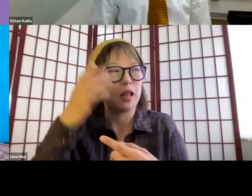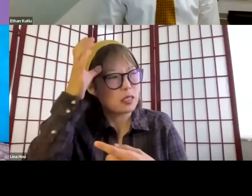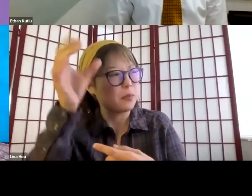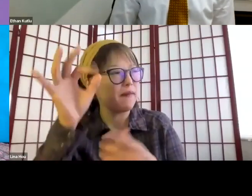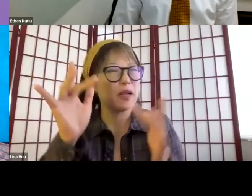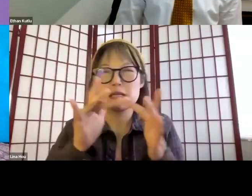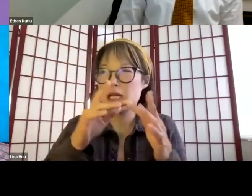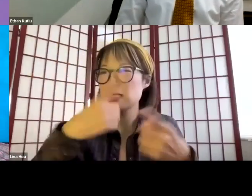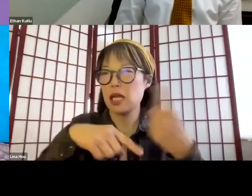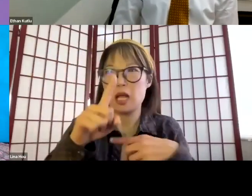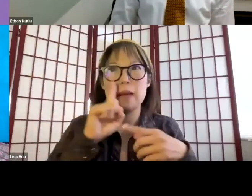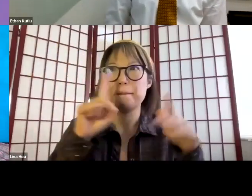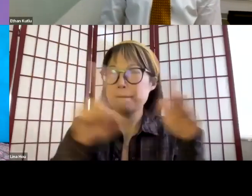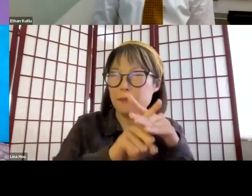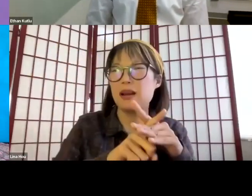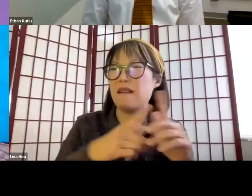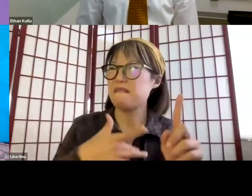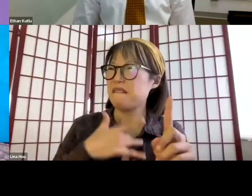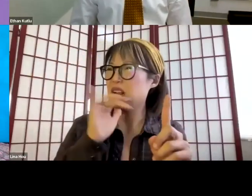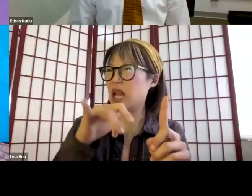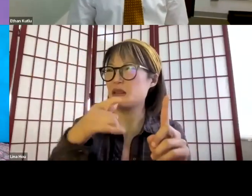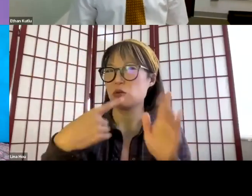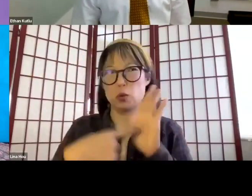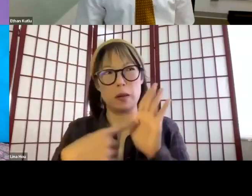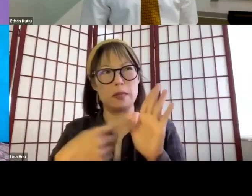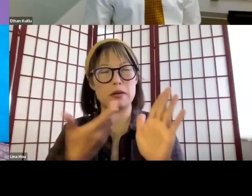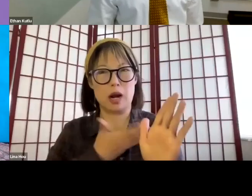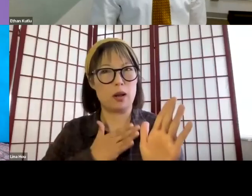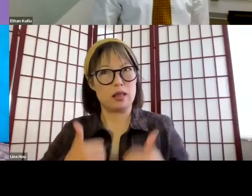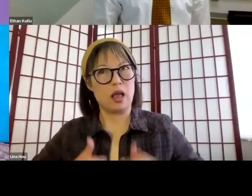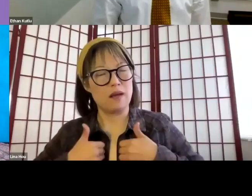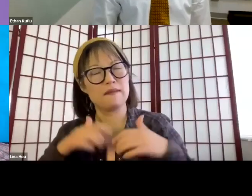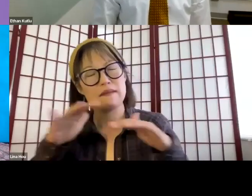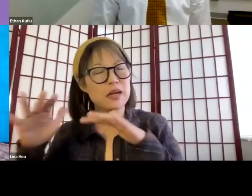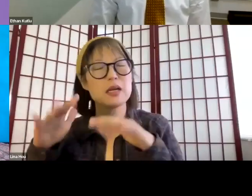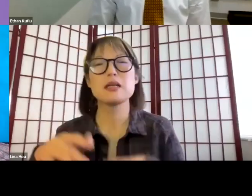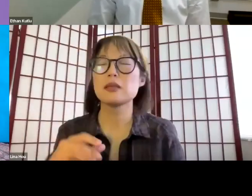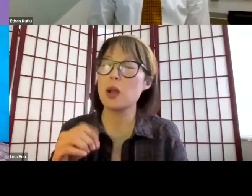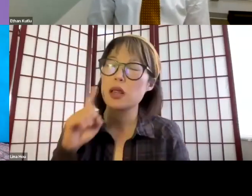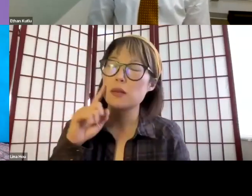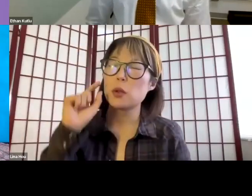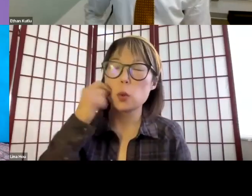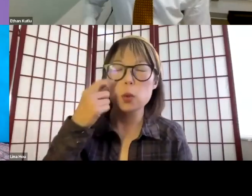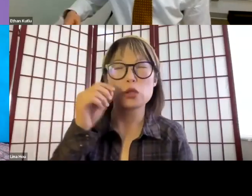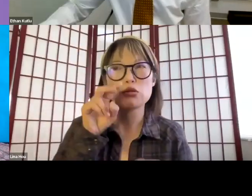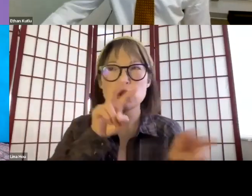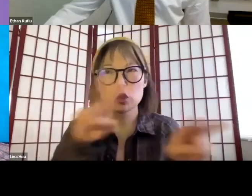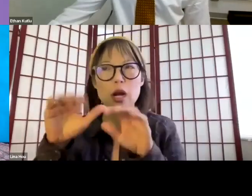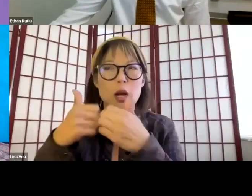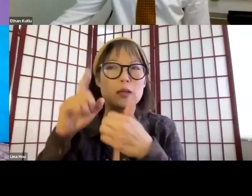Especially the concept of contact sign comes up and, you know, it can represent our livelihood and what we do.